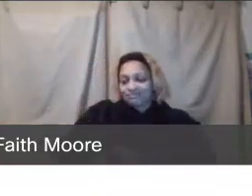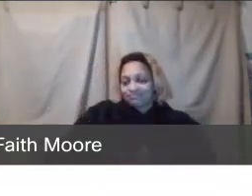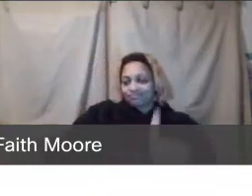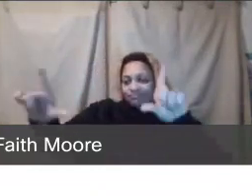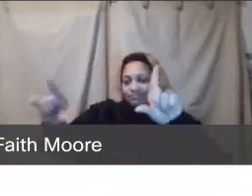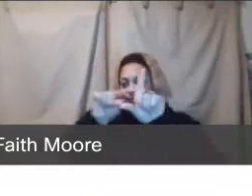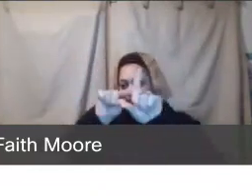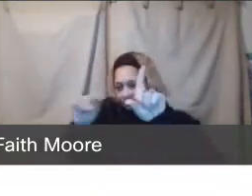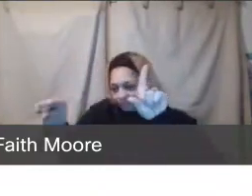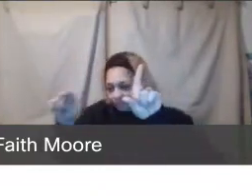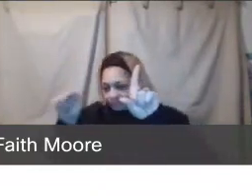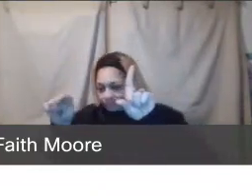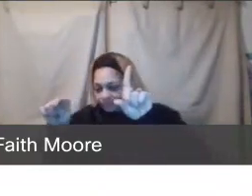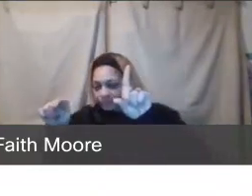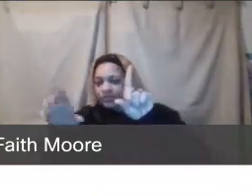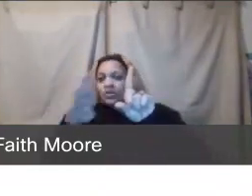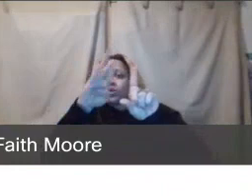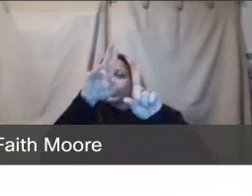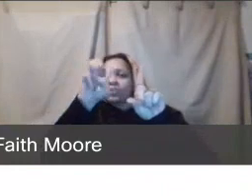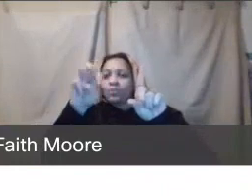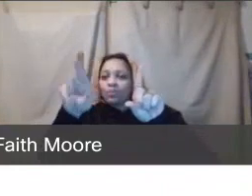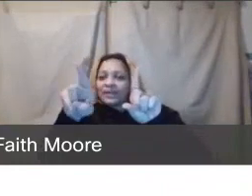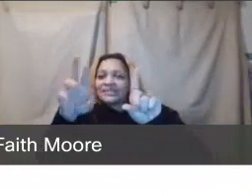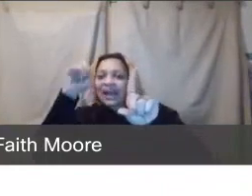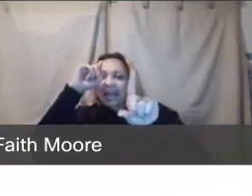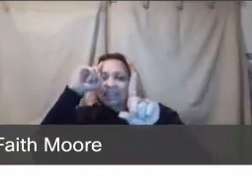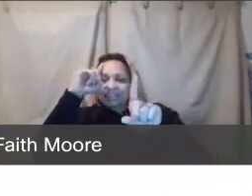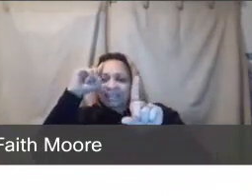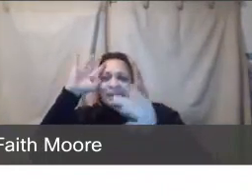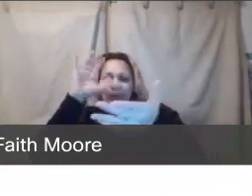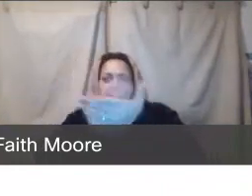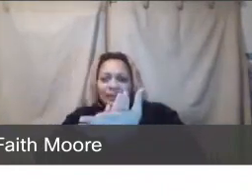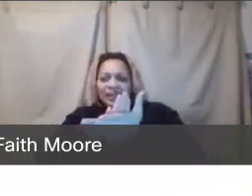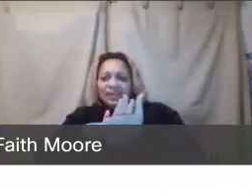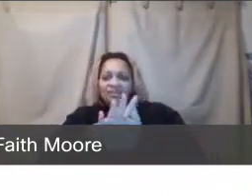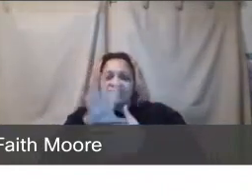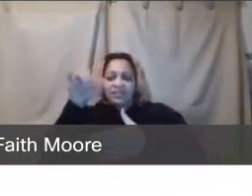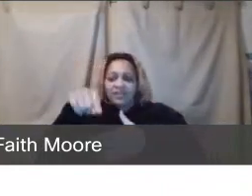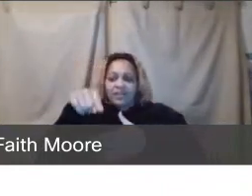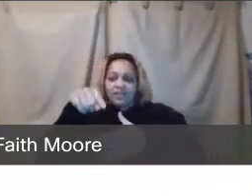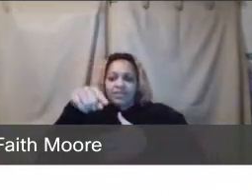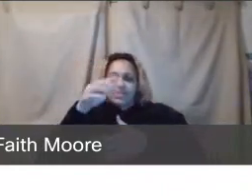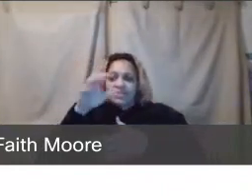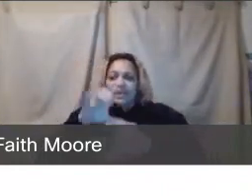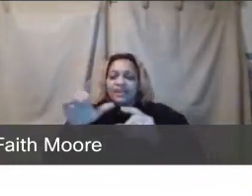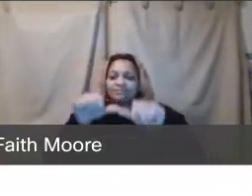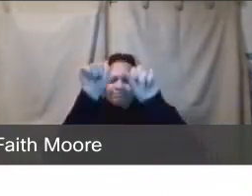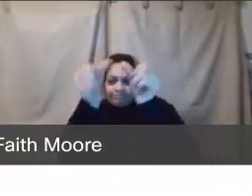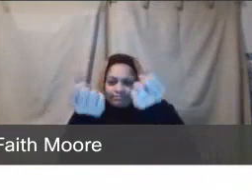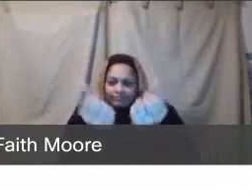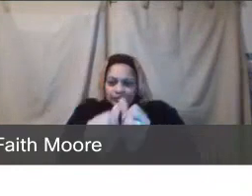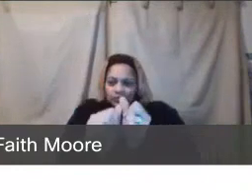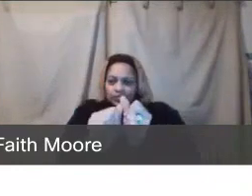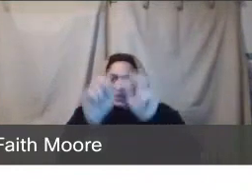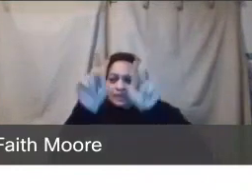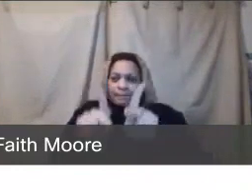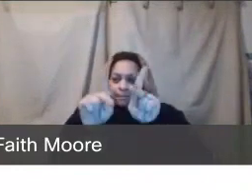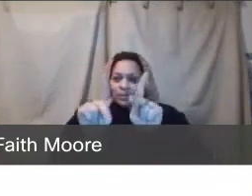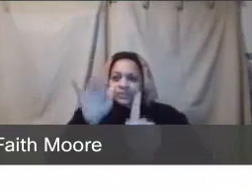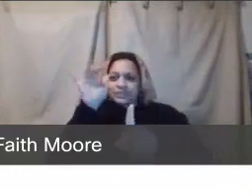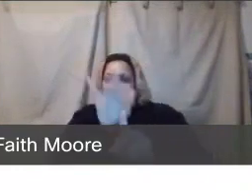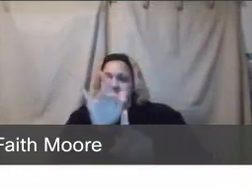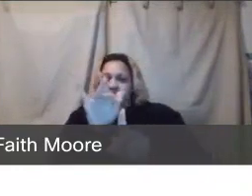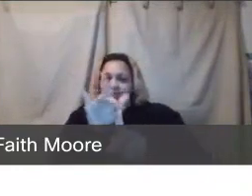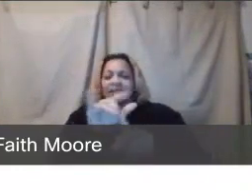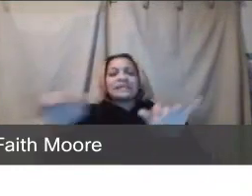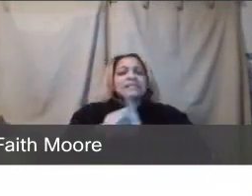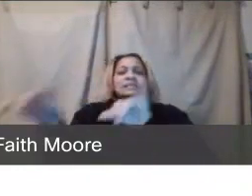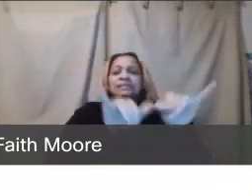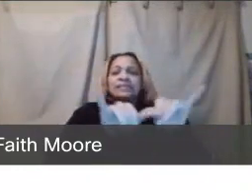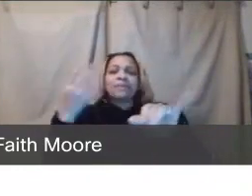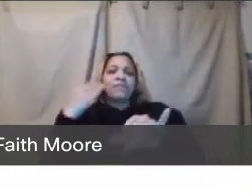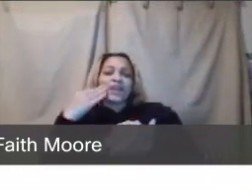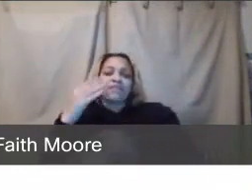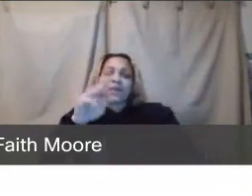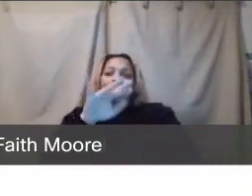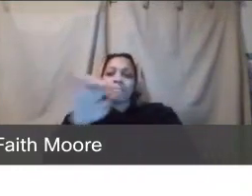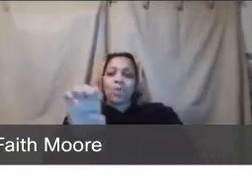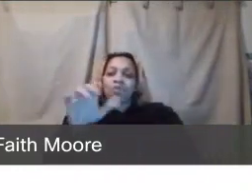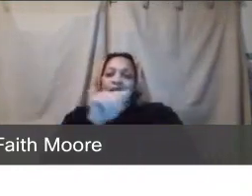If you're on the browser, I believe the raise hand will be again through the person icon, which is the bottom middle of your screen and there should be a similar control. If you're joining us on a mobile app. We do have 3 hands raised.